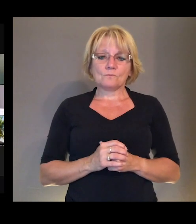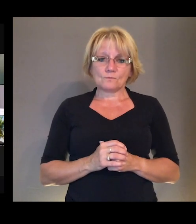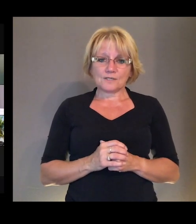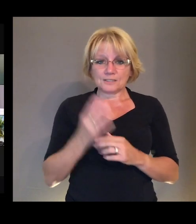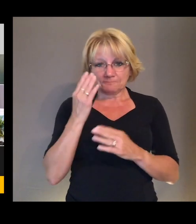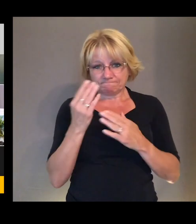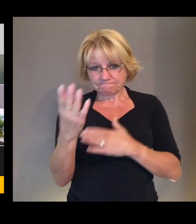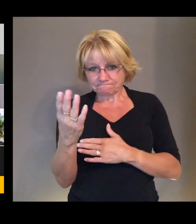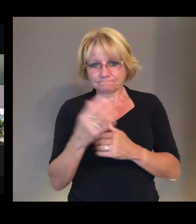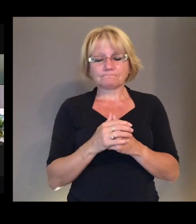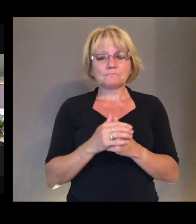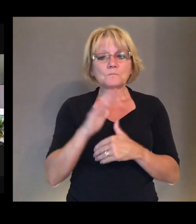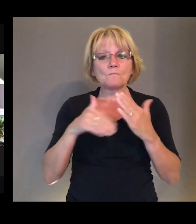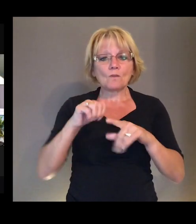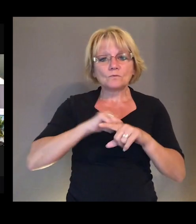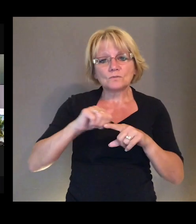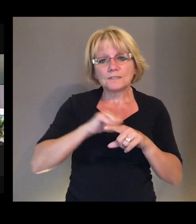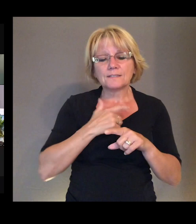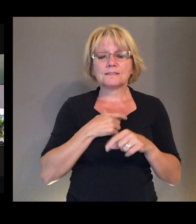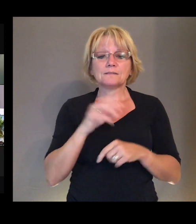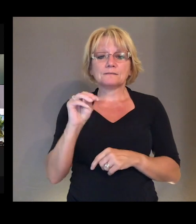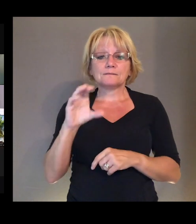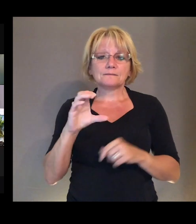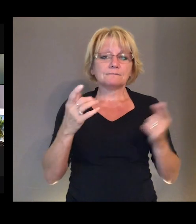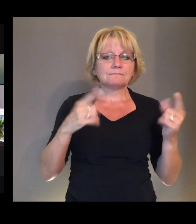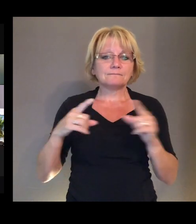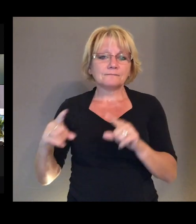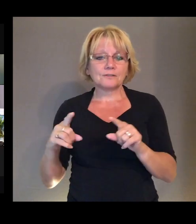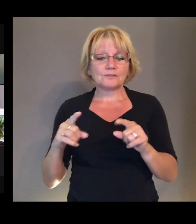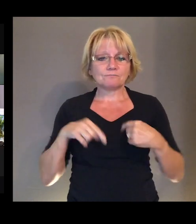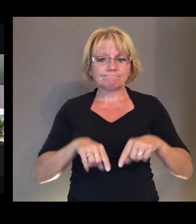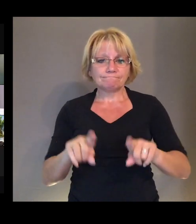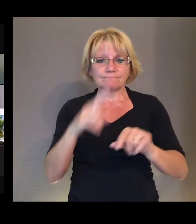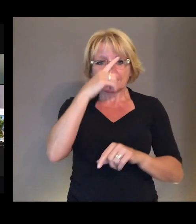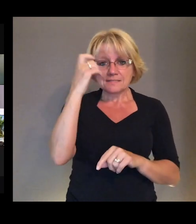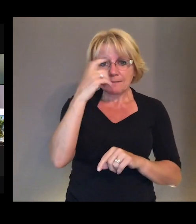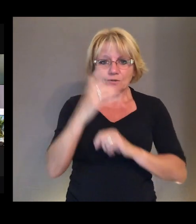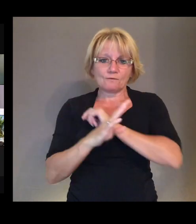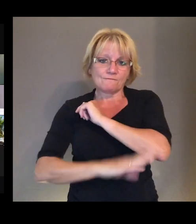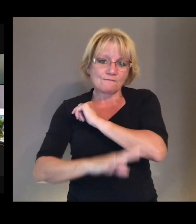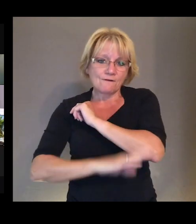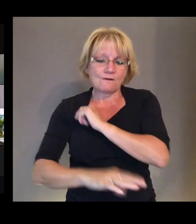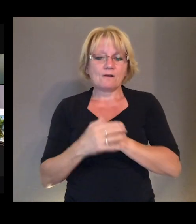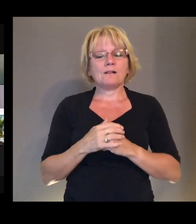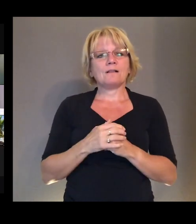So please note, alright, all trainings in multicultural affairs, social justice is happening to summer and fall.